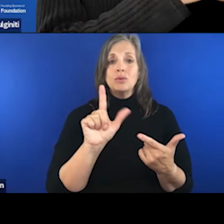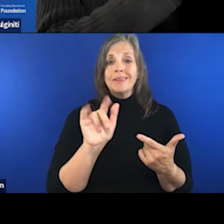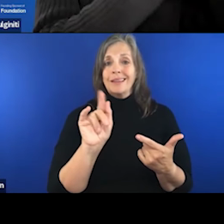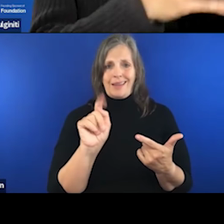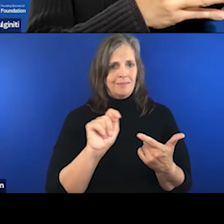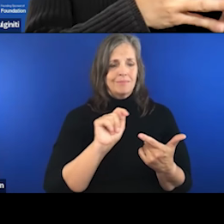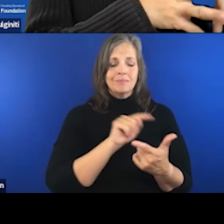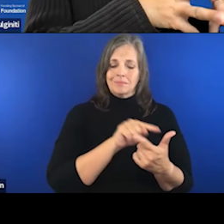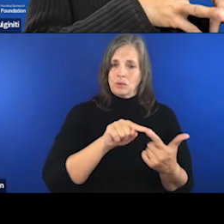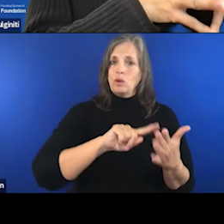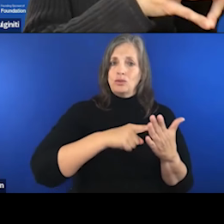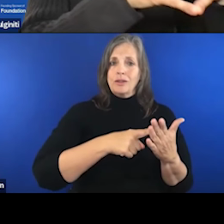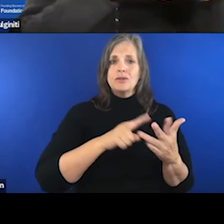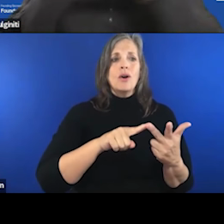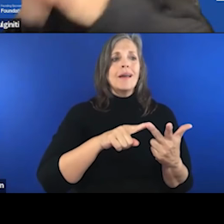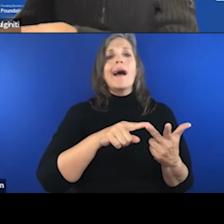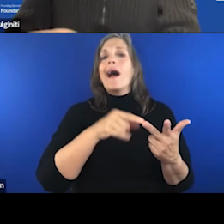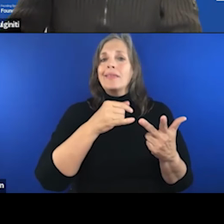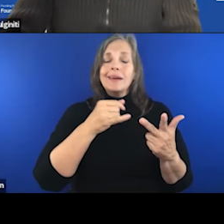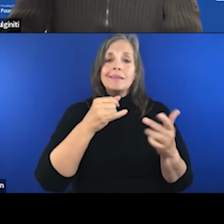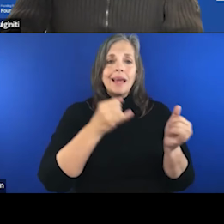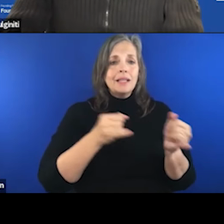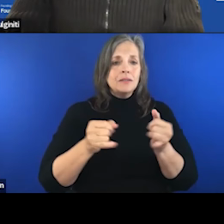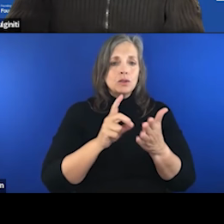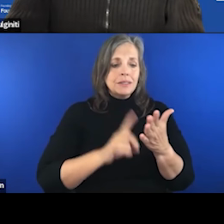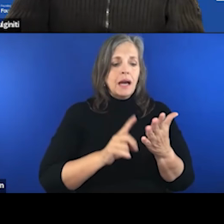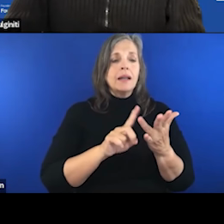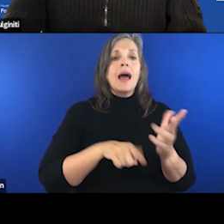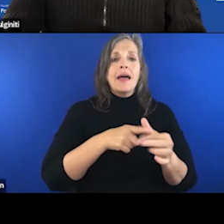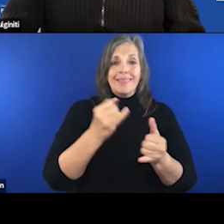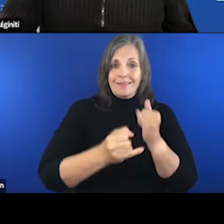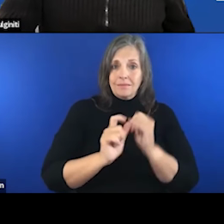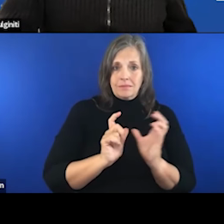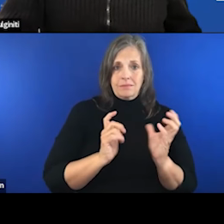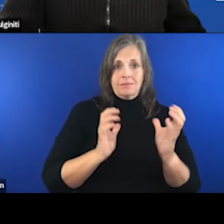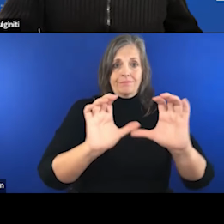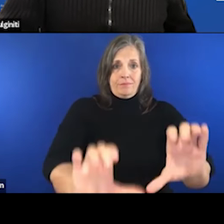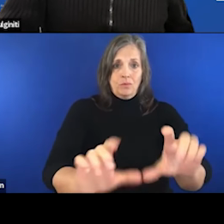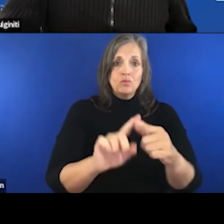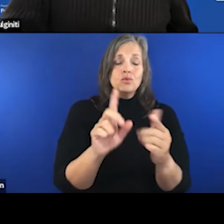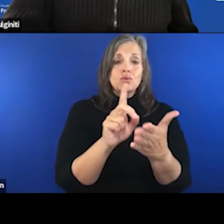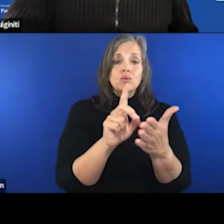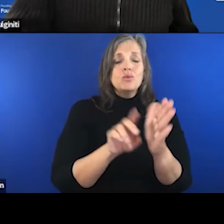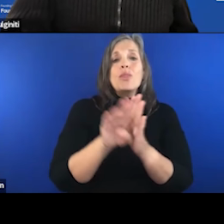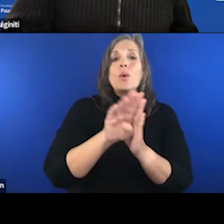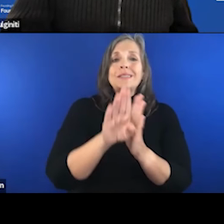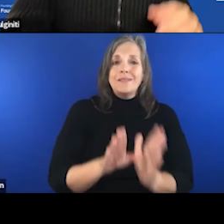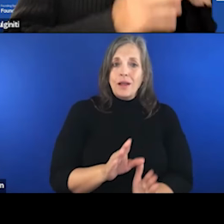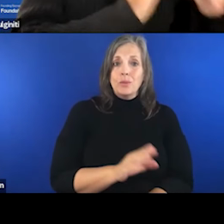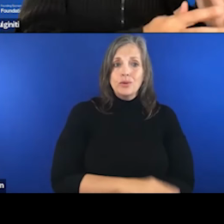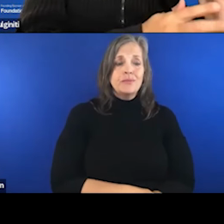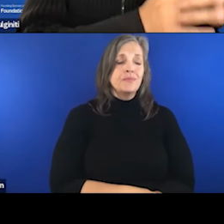get into visual design and then you hand it over to the developers right so in in in traditional